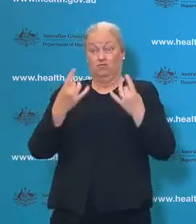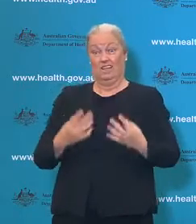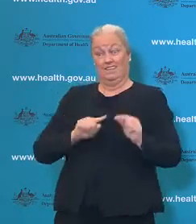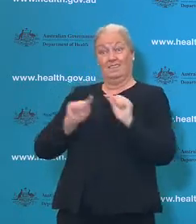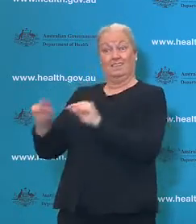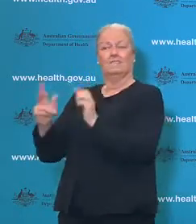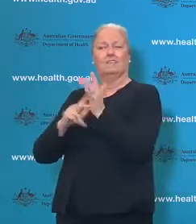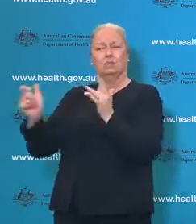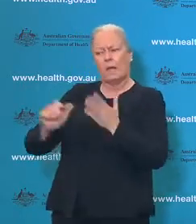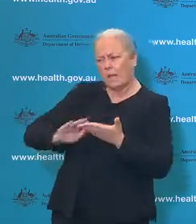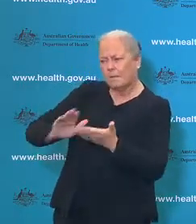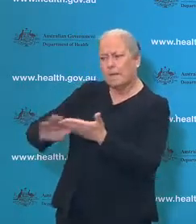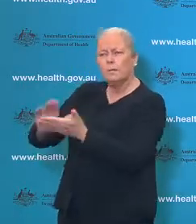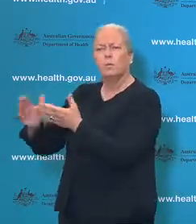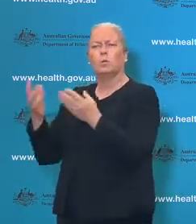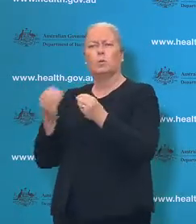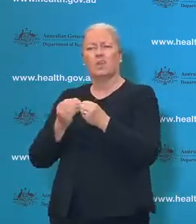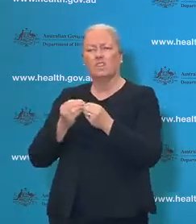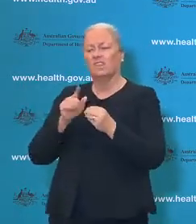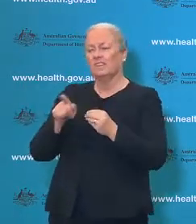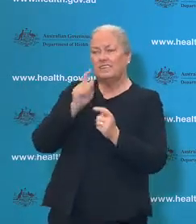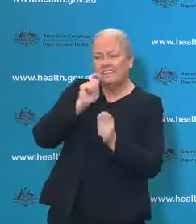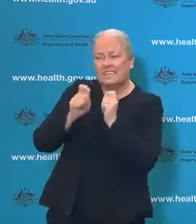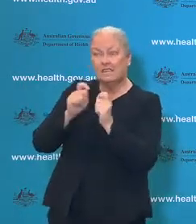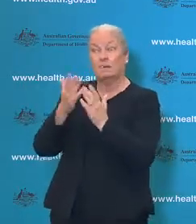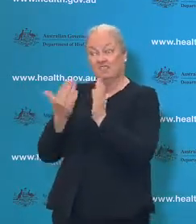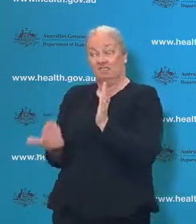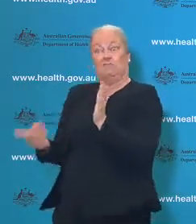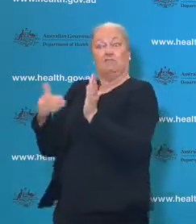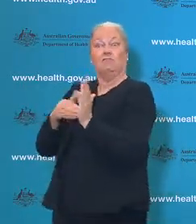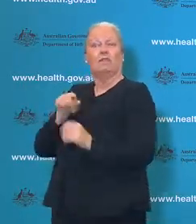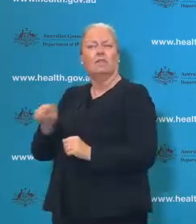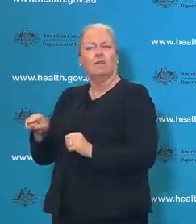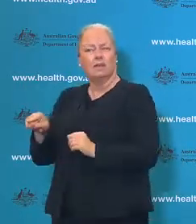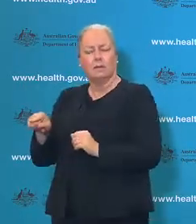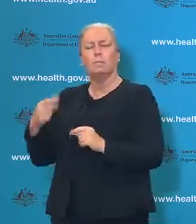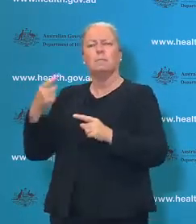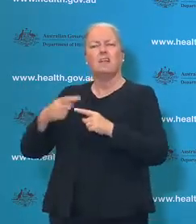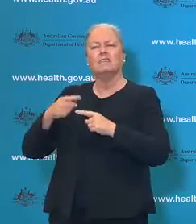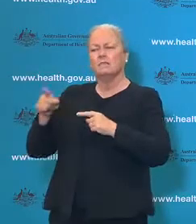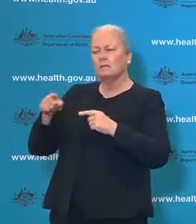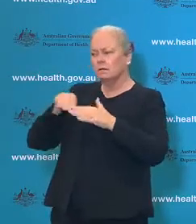supporting testing and checkpoint control. Due to the evolving situation in